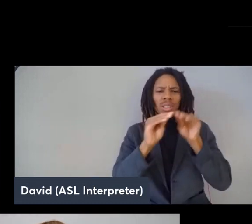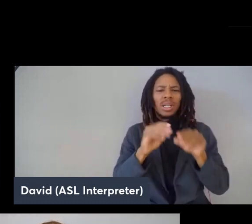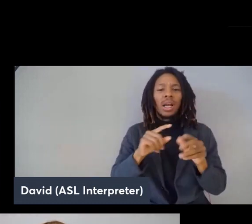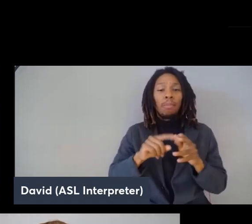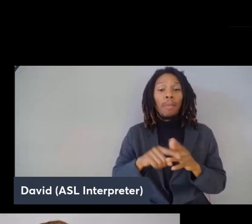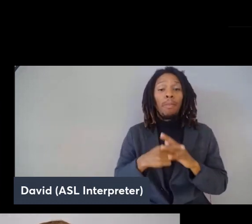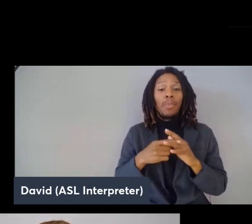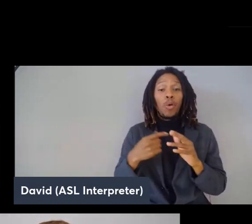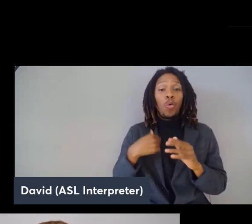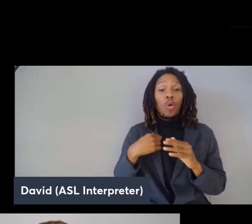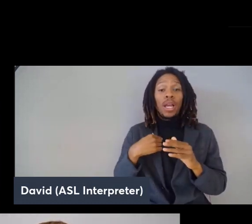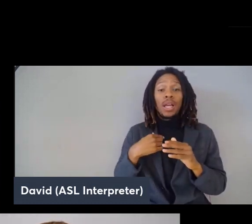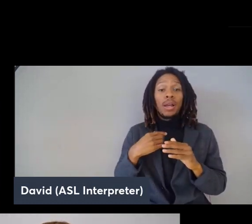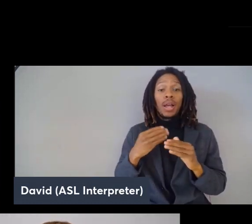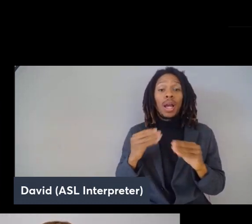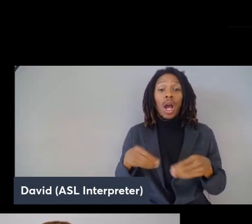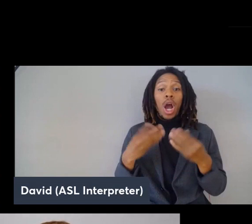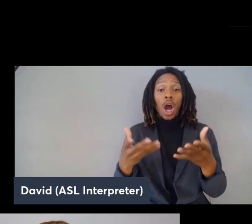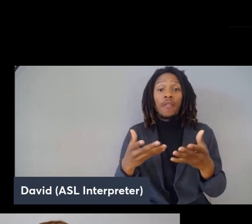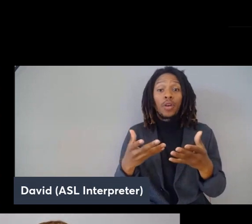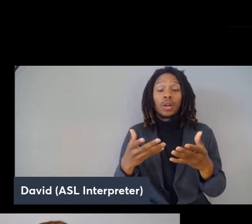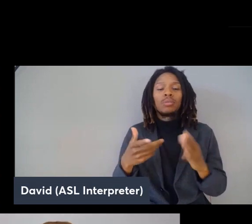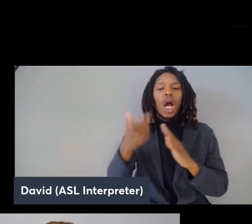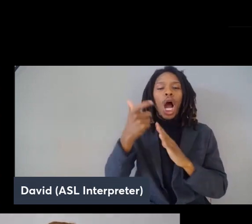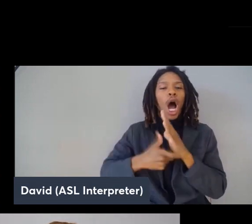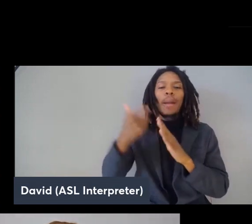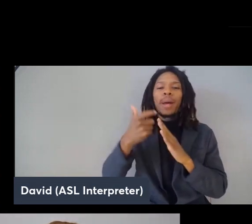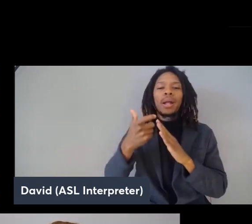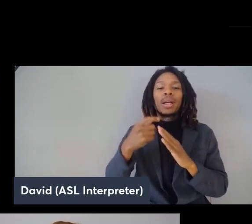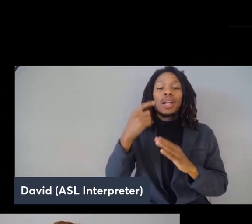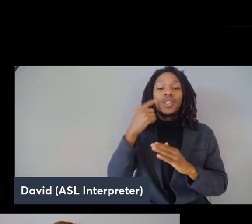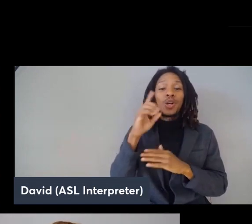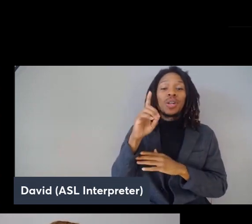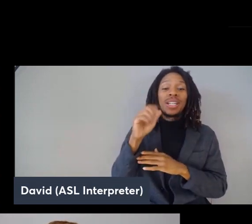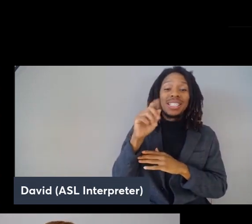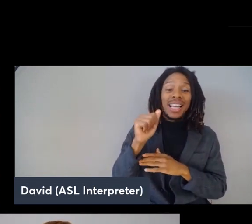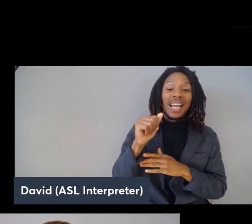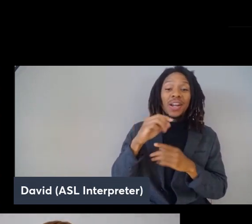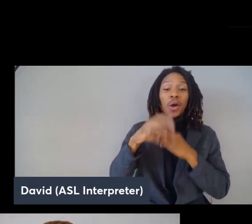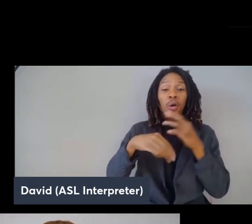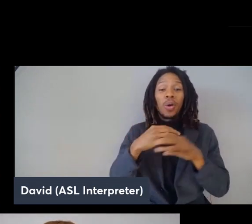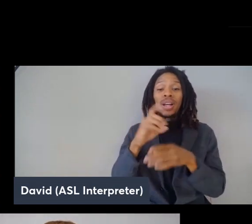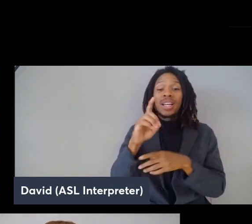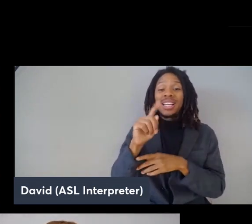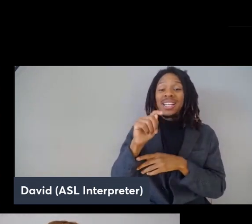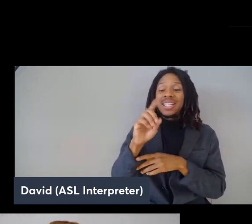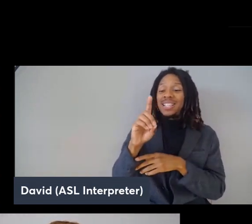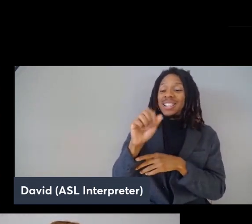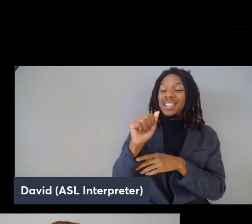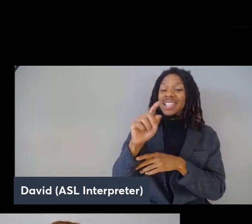is through automation. So in the context of data warehousing and data lakes, which are very common analytic environments,